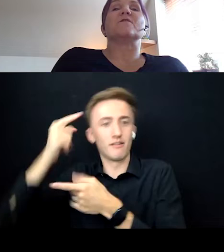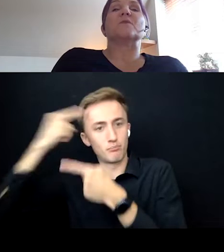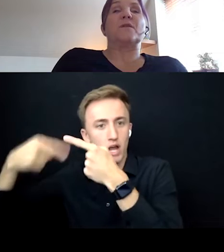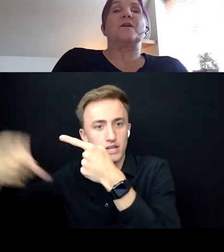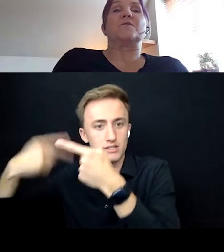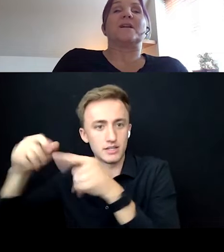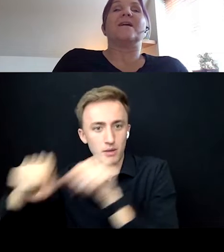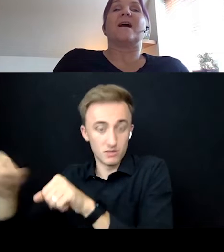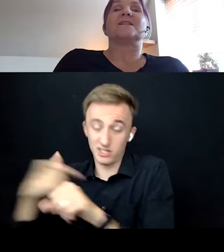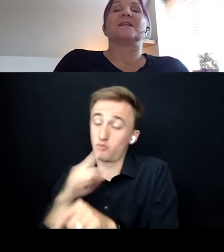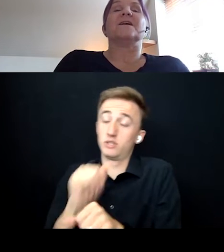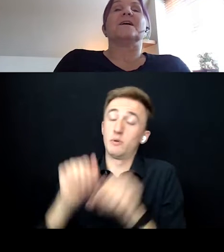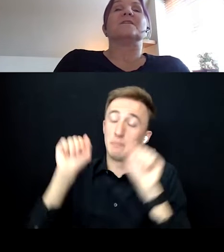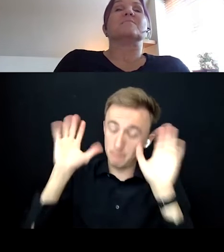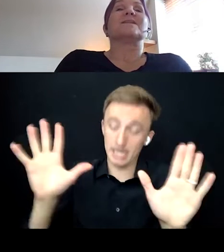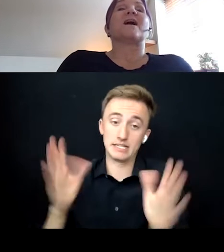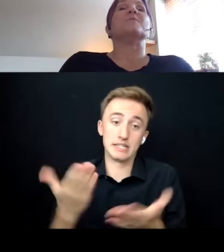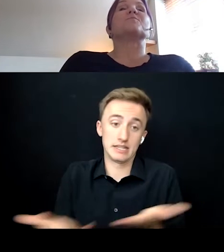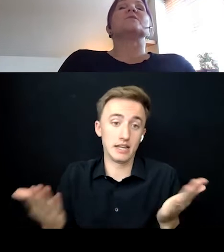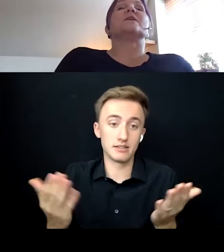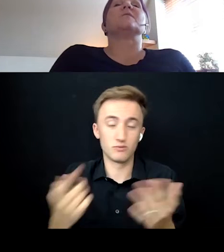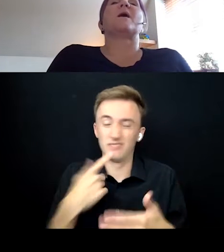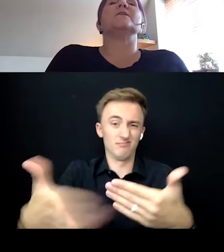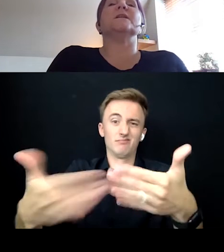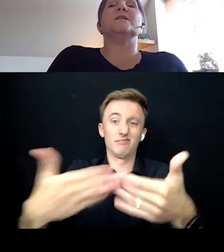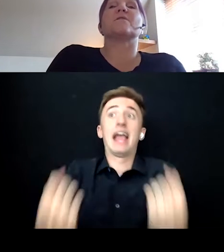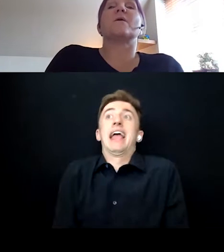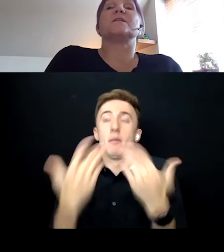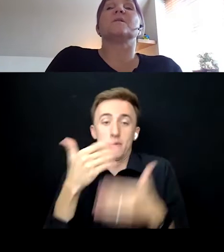phenomenal things when it actually does not matter how much processing power you need to throw it at,